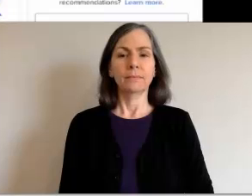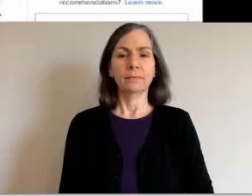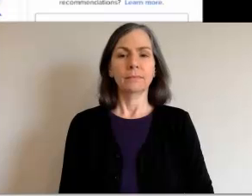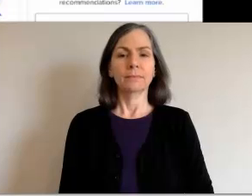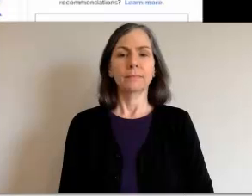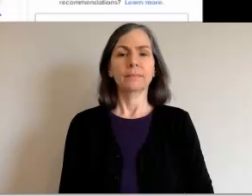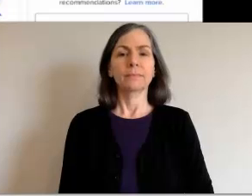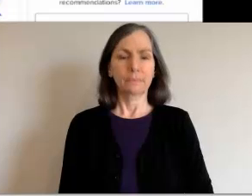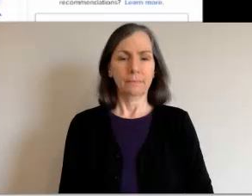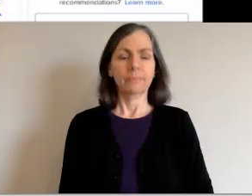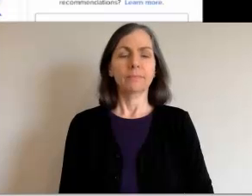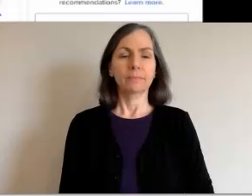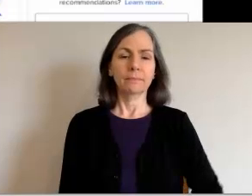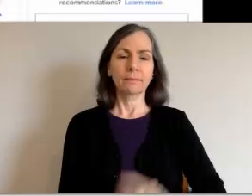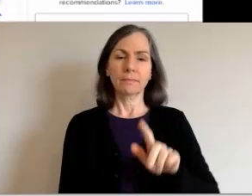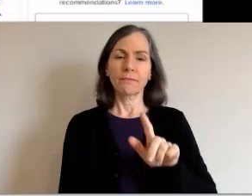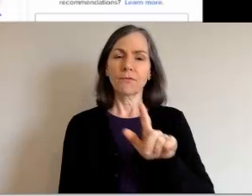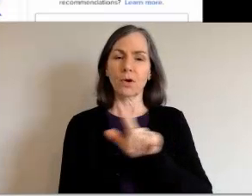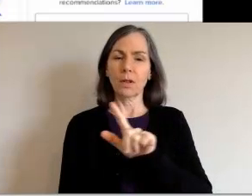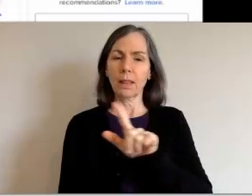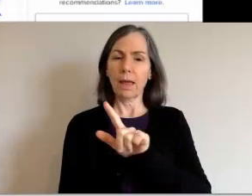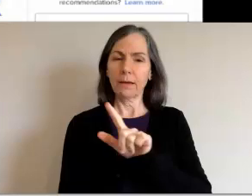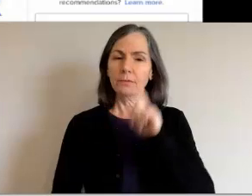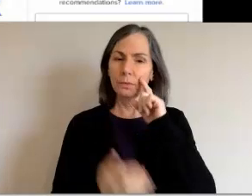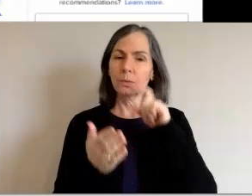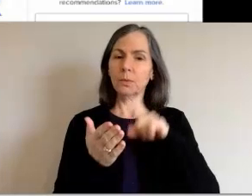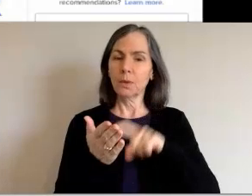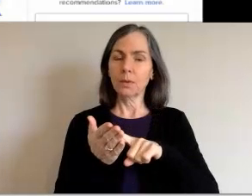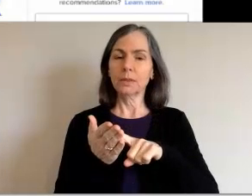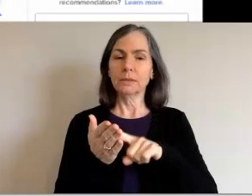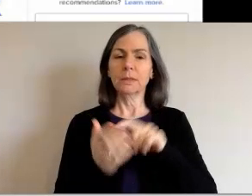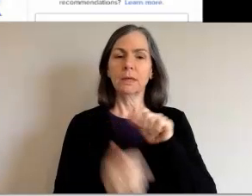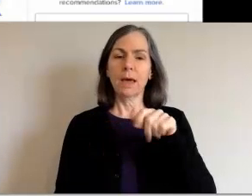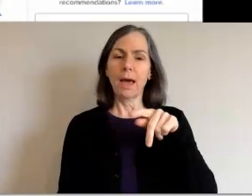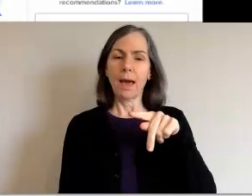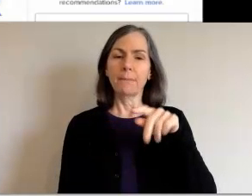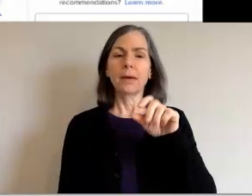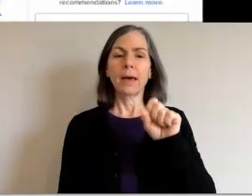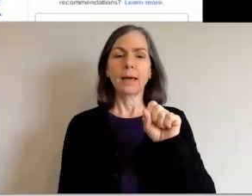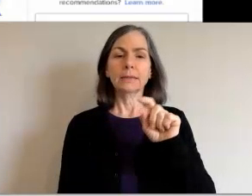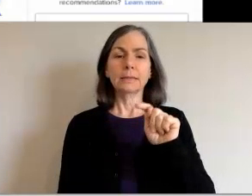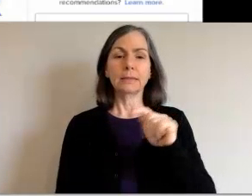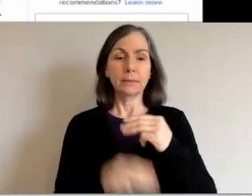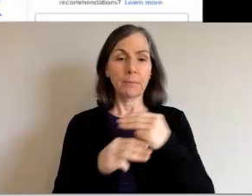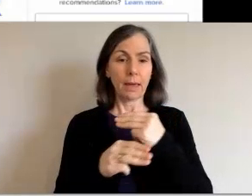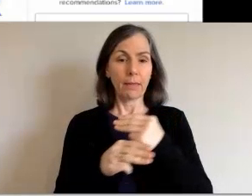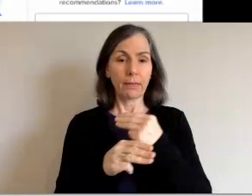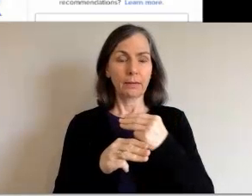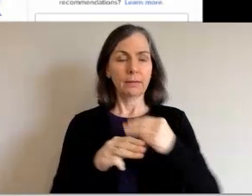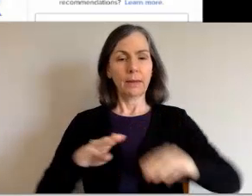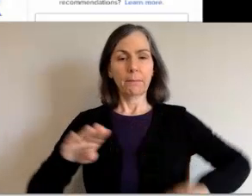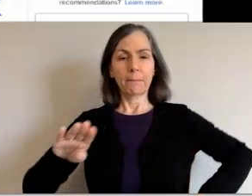where on the far left, you'll see this app that says: ST Math and has a penguin on it.